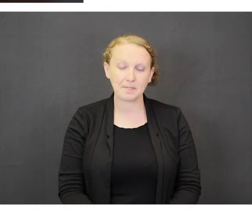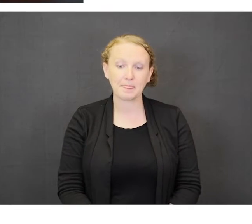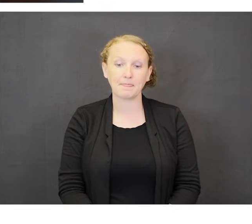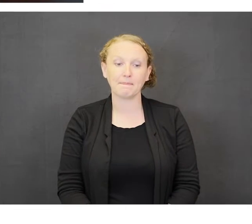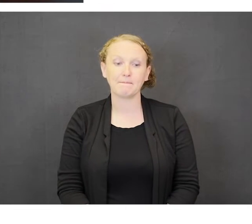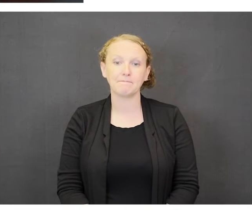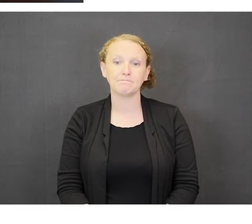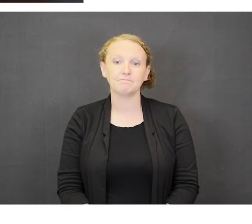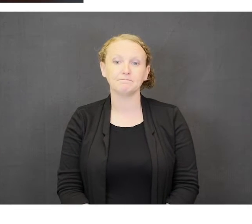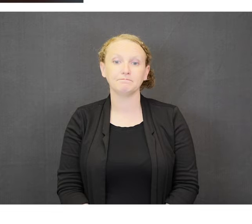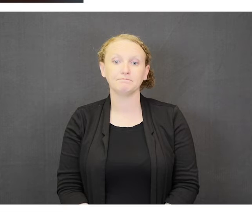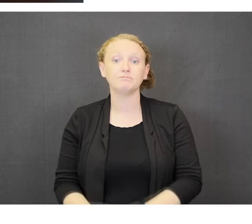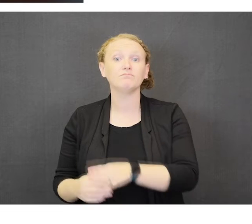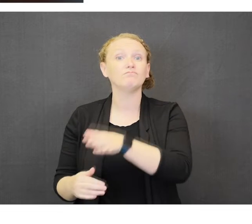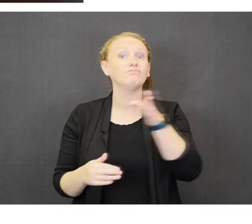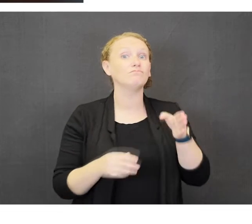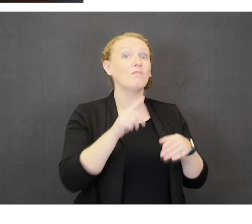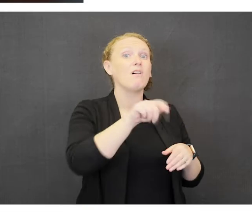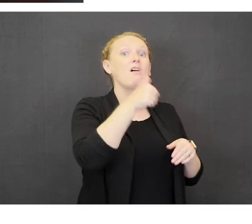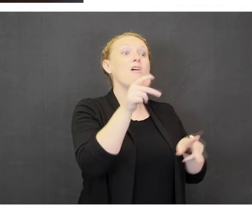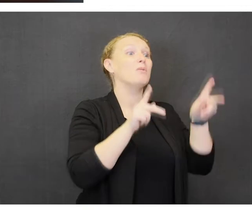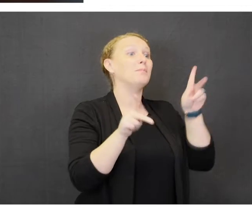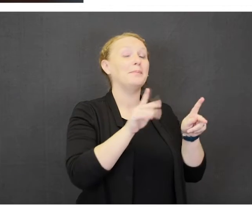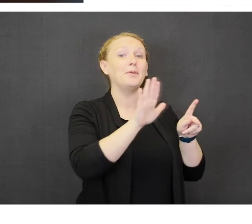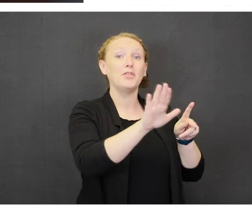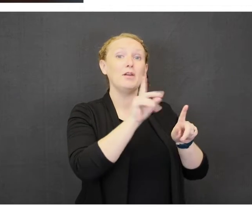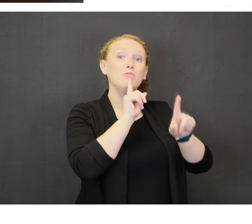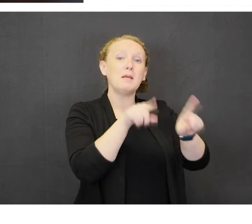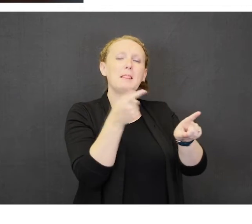And then sometimes the body reacts in a way where